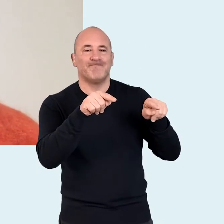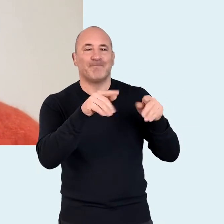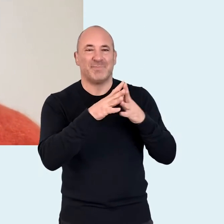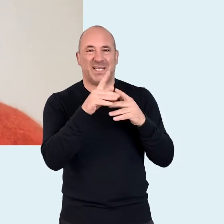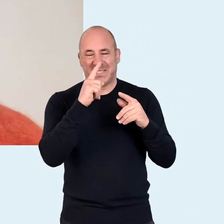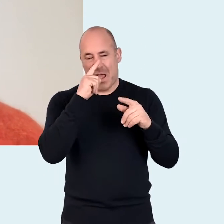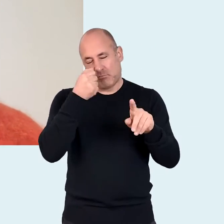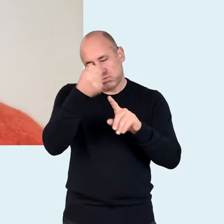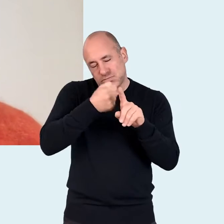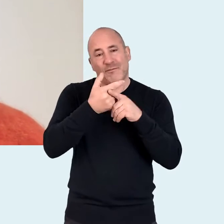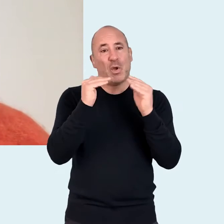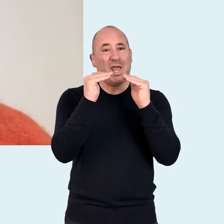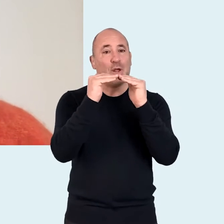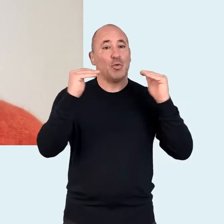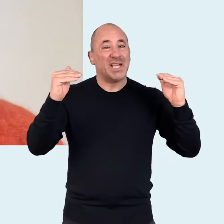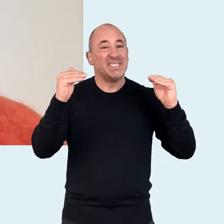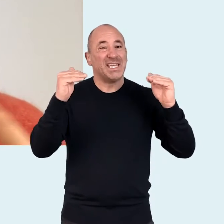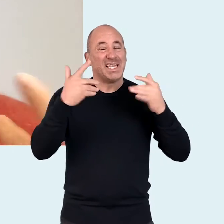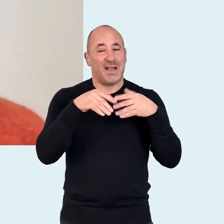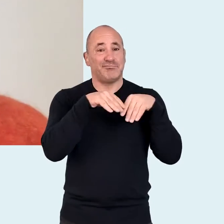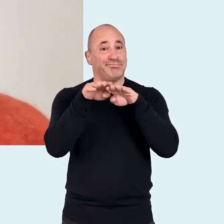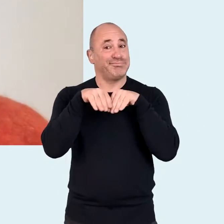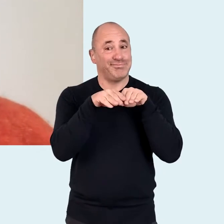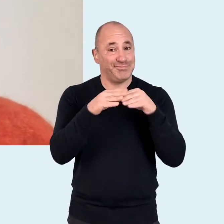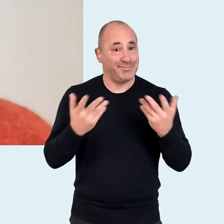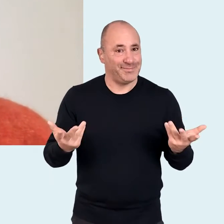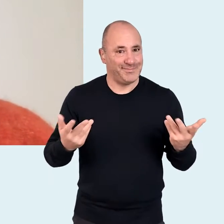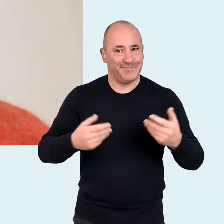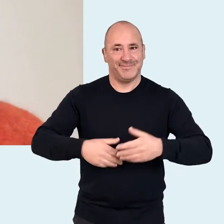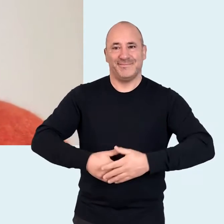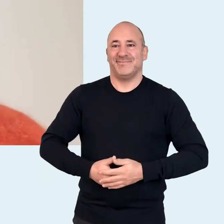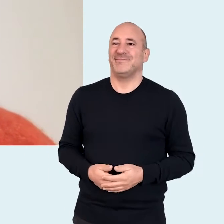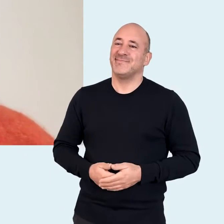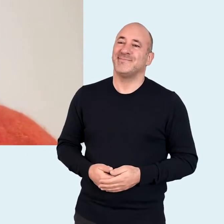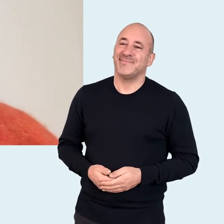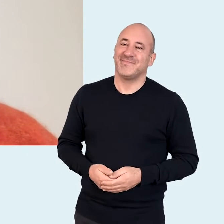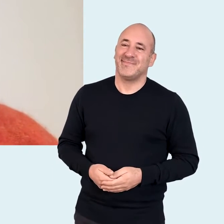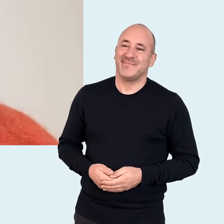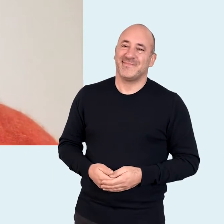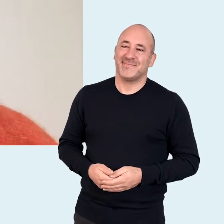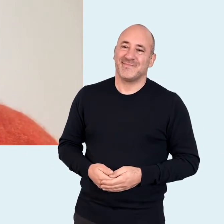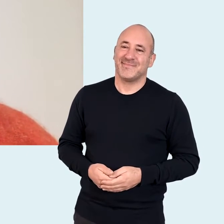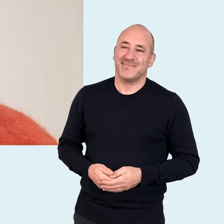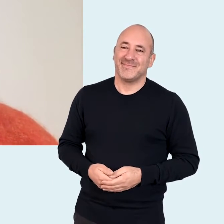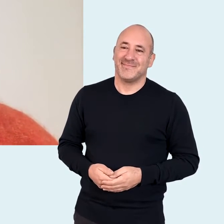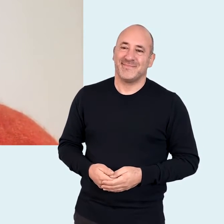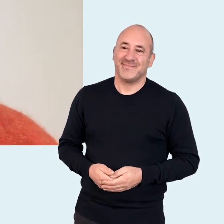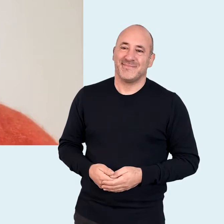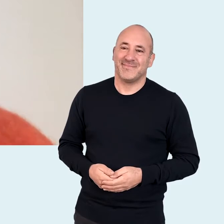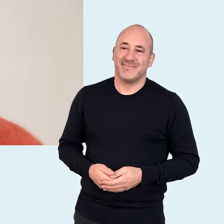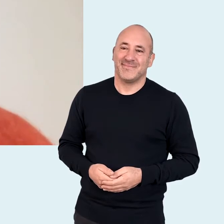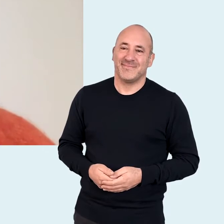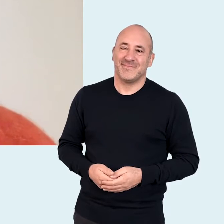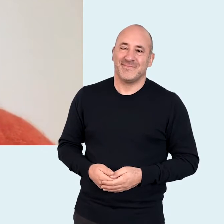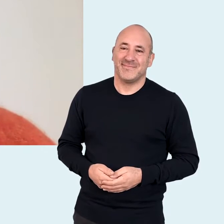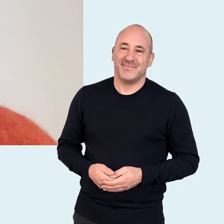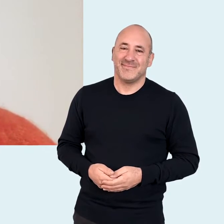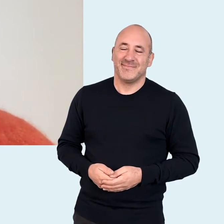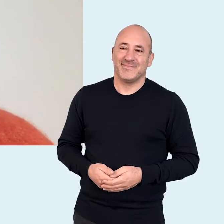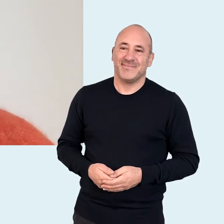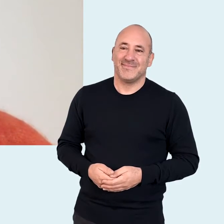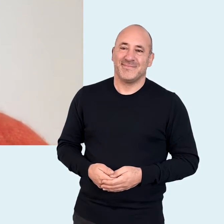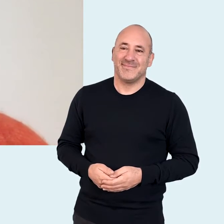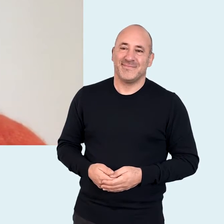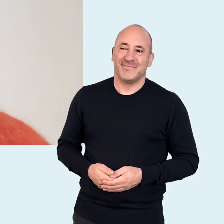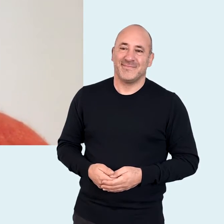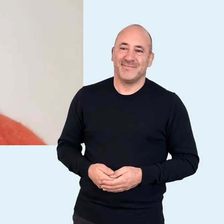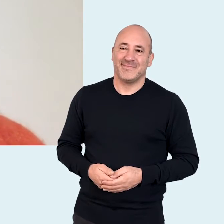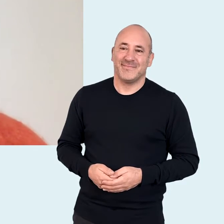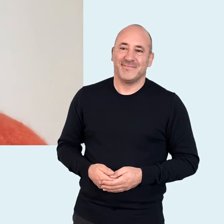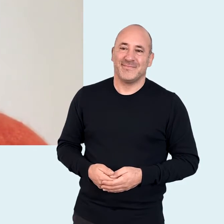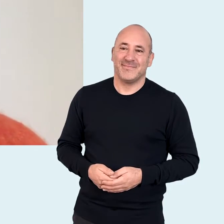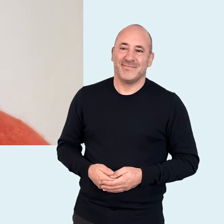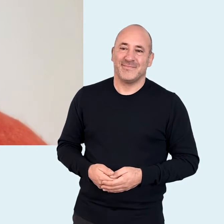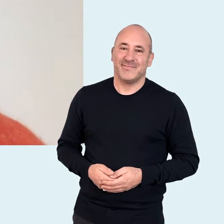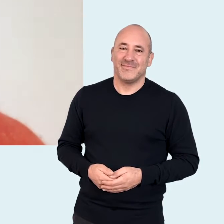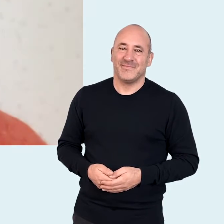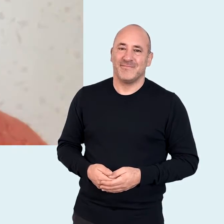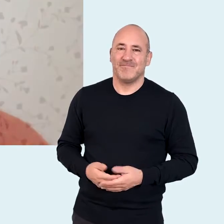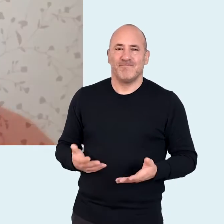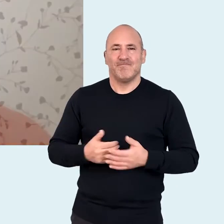of being able to identify the systemic barriers helps advocate for equality and equity.